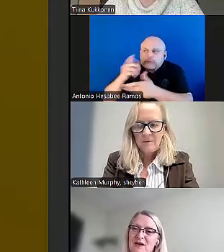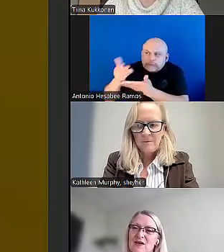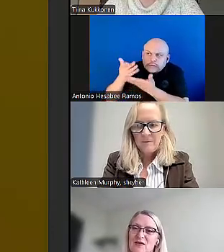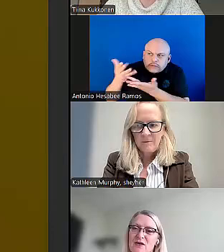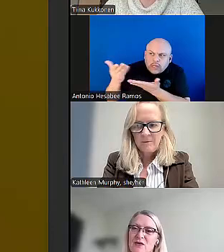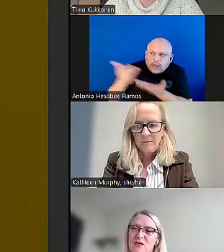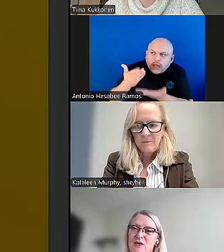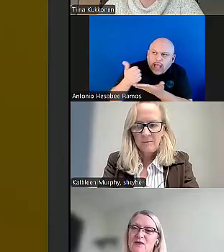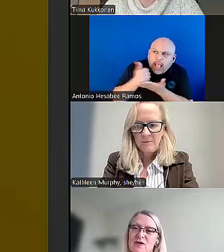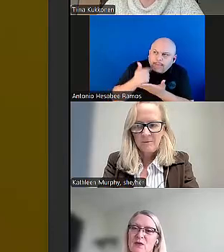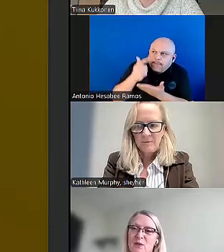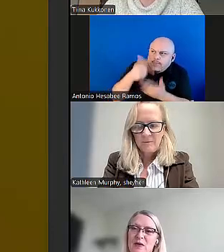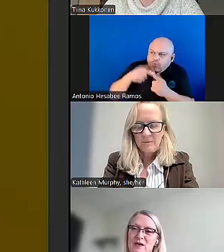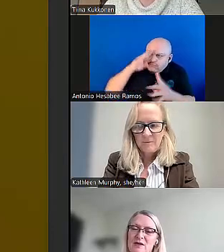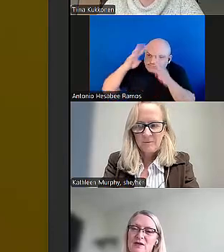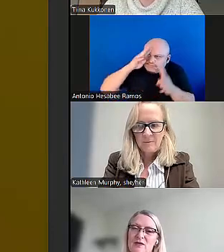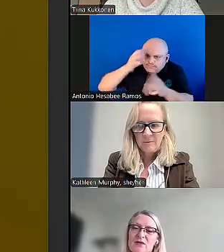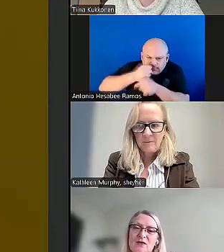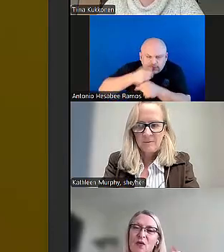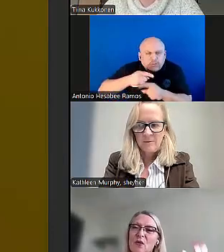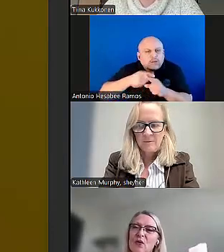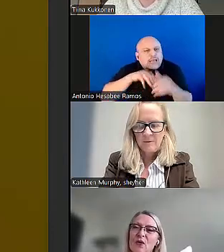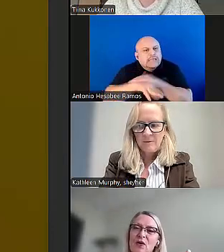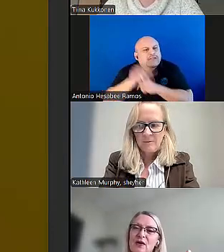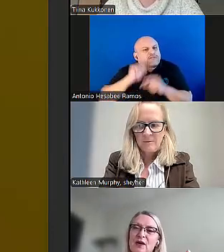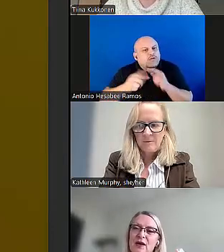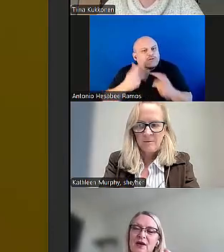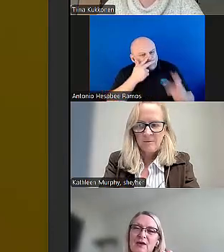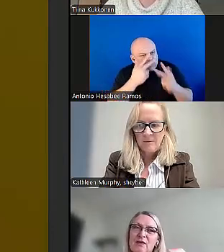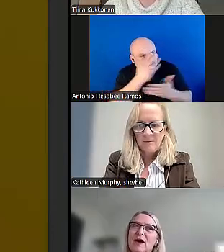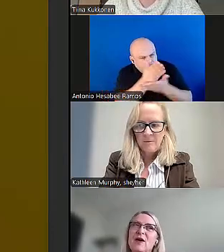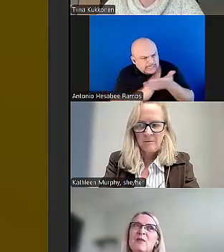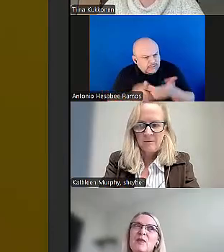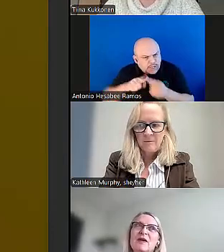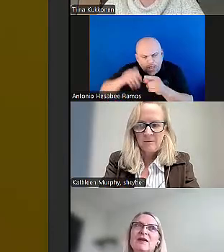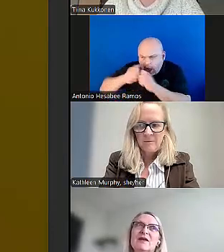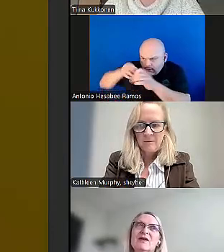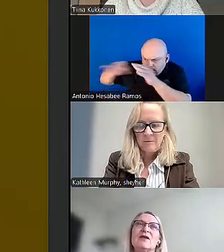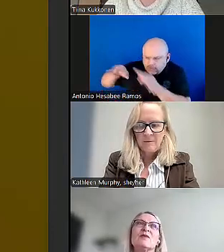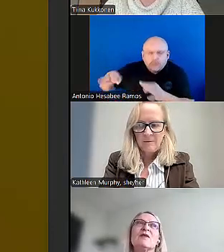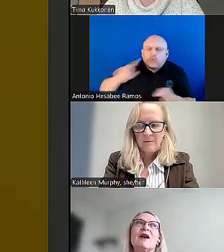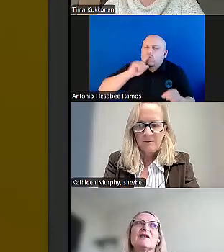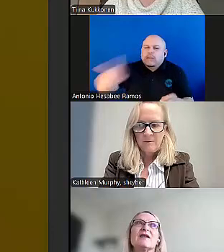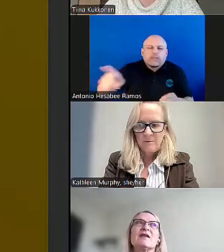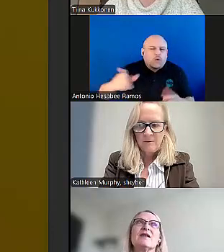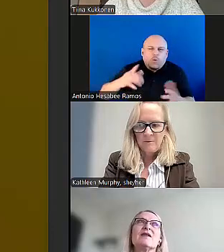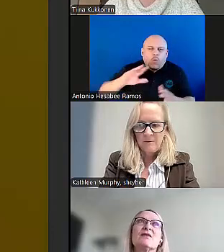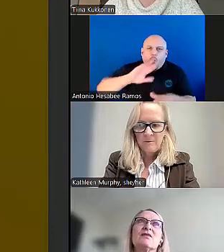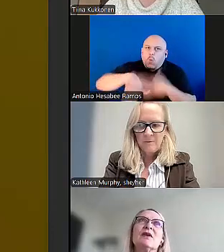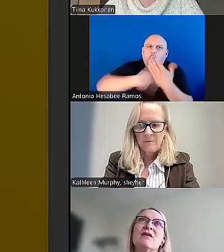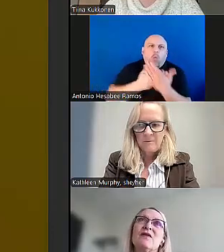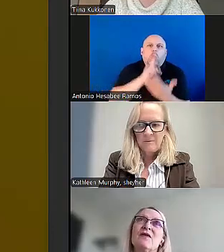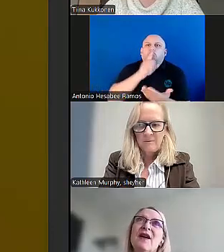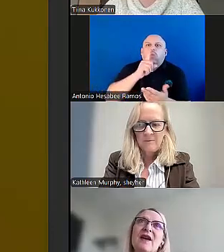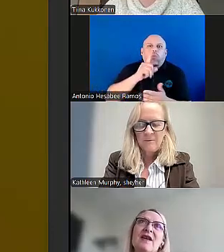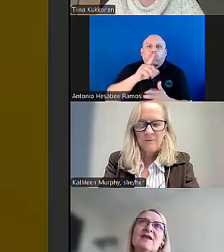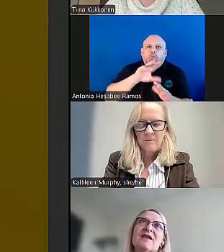access to the visual pieces. So there's a whole realm in terms of access that's really fun. It's